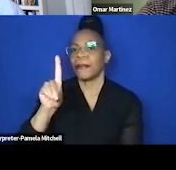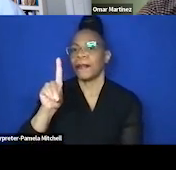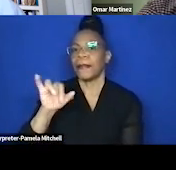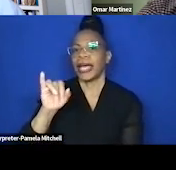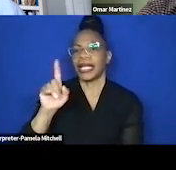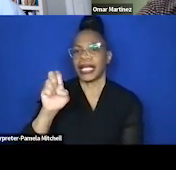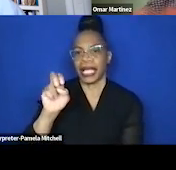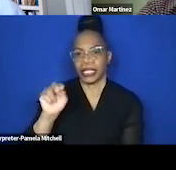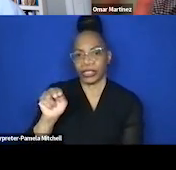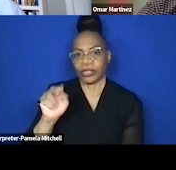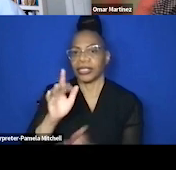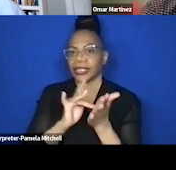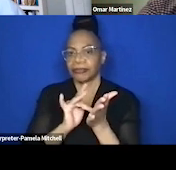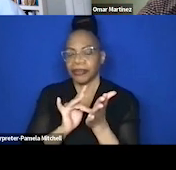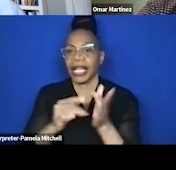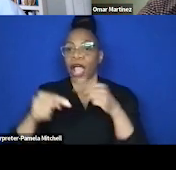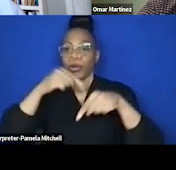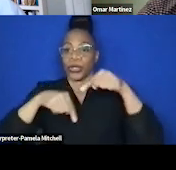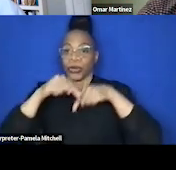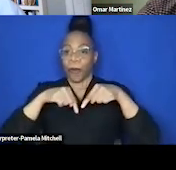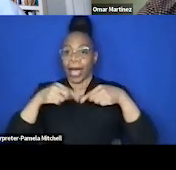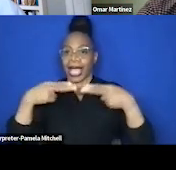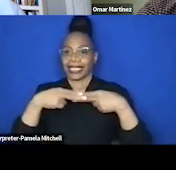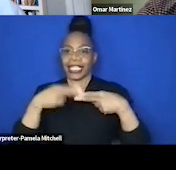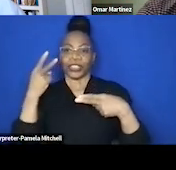And when you go back and look at through our slides, you'll see kind of like the flow for the individuals